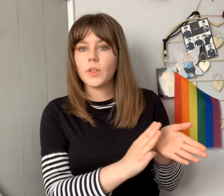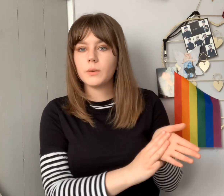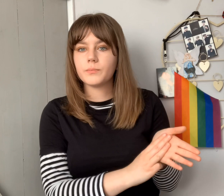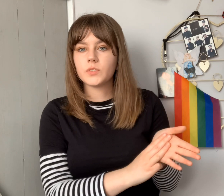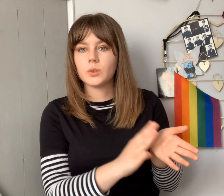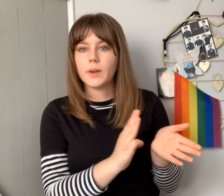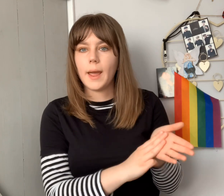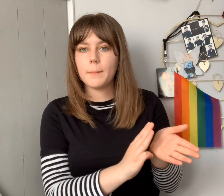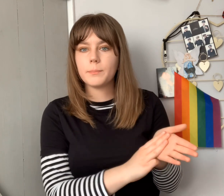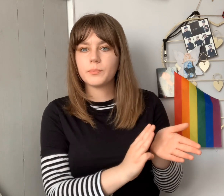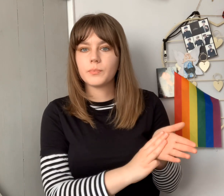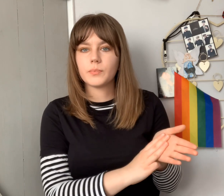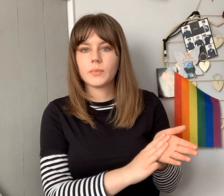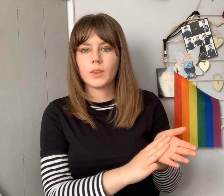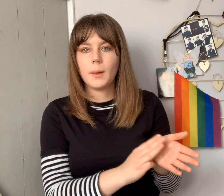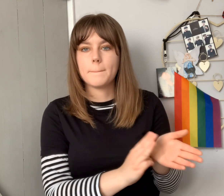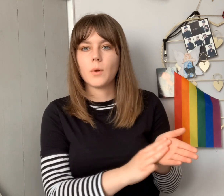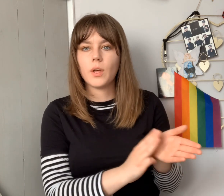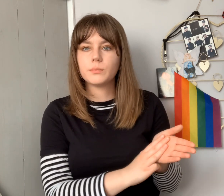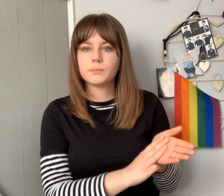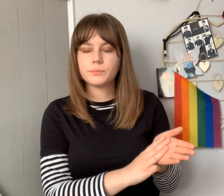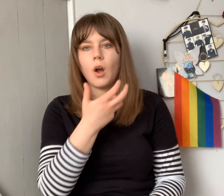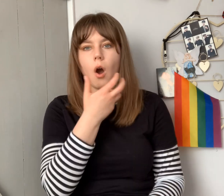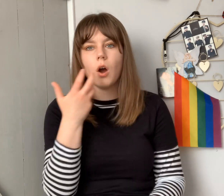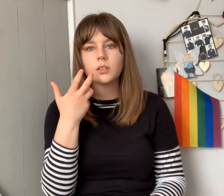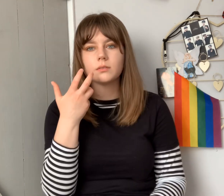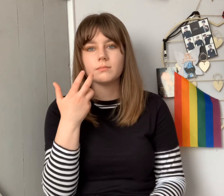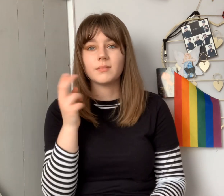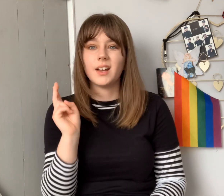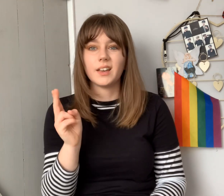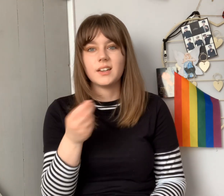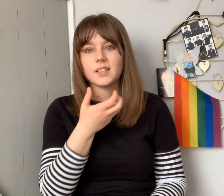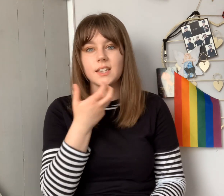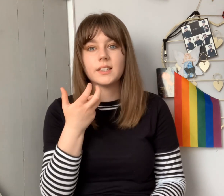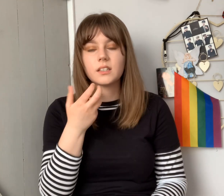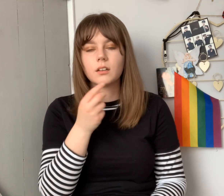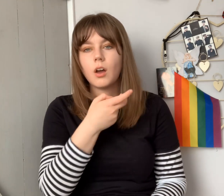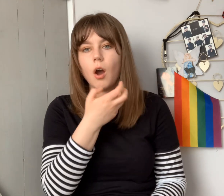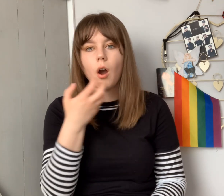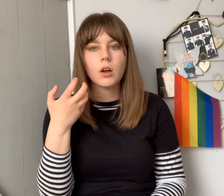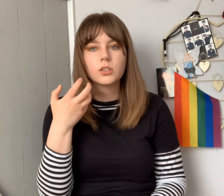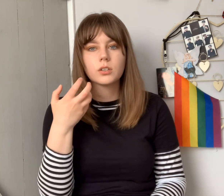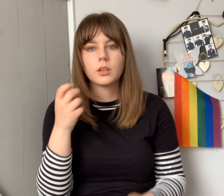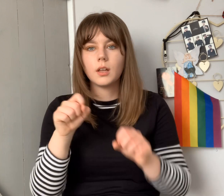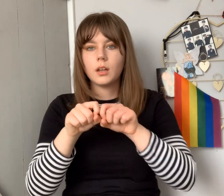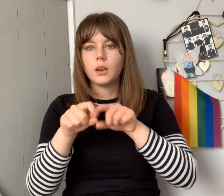"My mother" so M, "mother" "Hot" again it's heat "Hot"